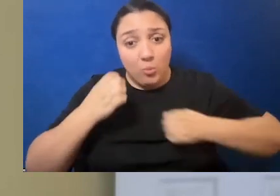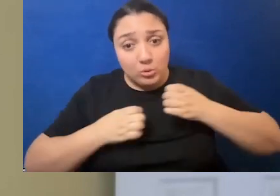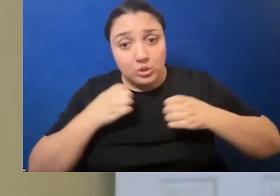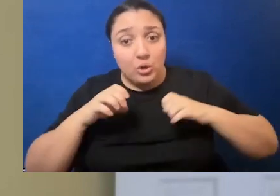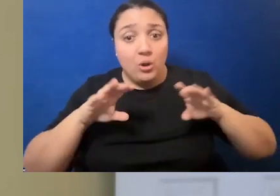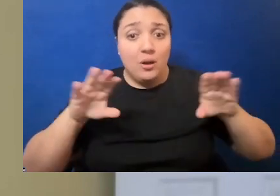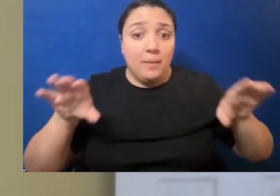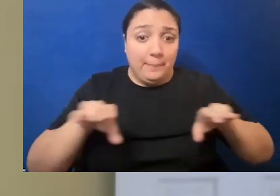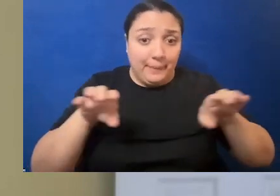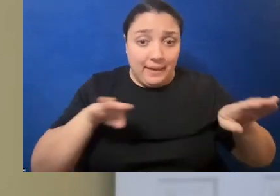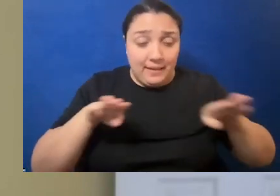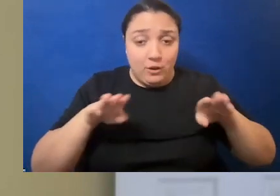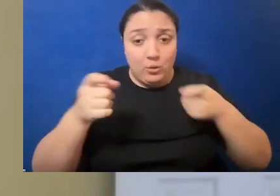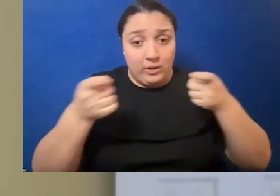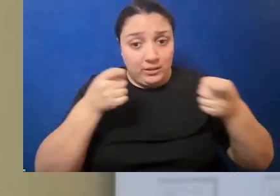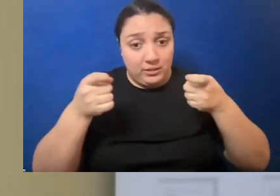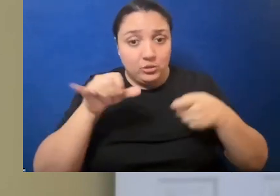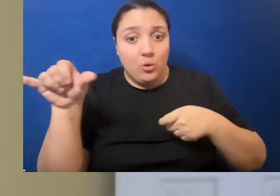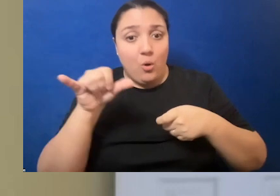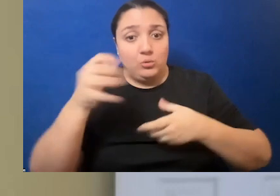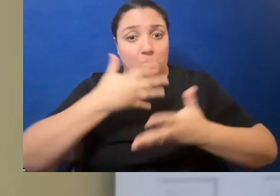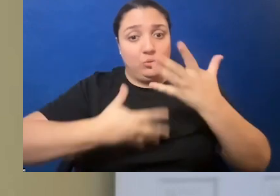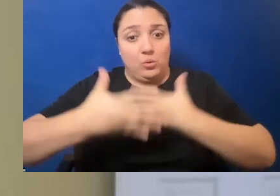EMOTIONAL AND BEHAVIORAL REGULATION AND SOCIAL